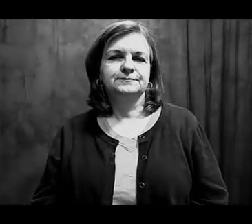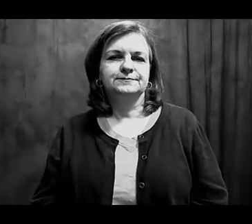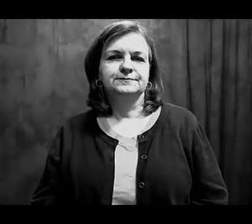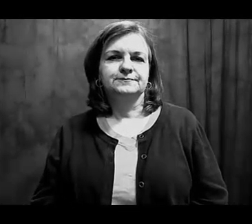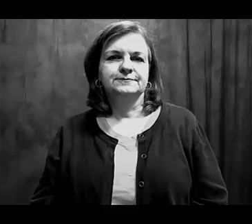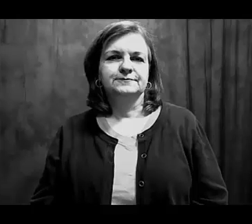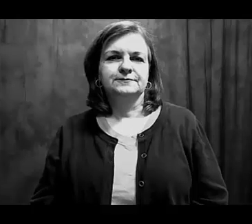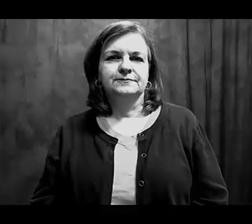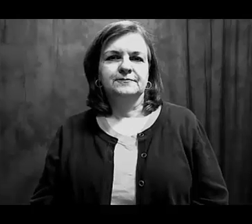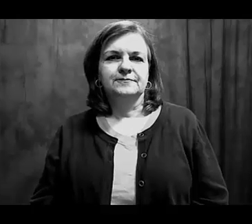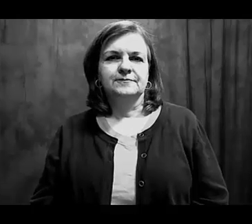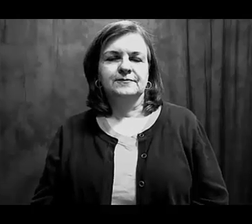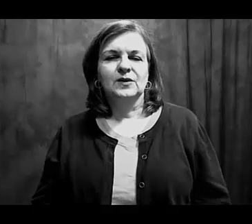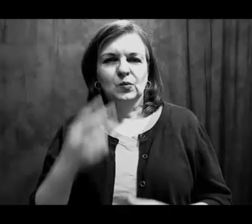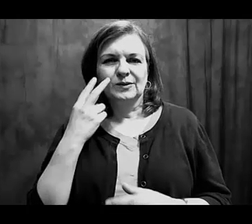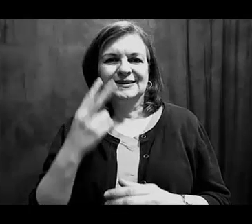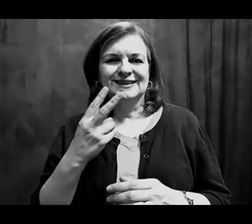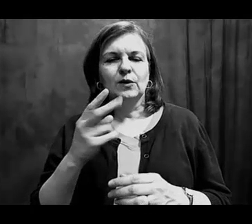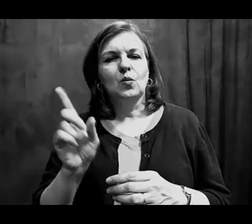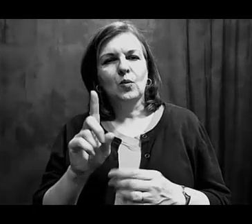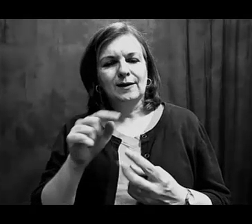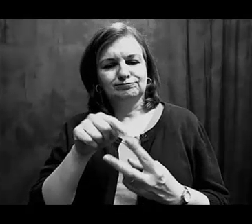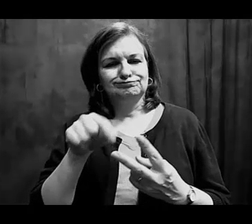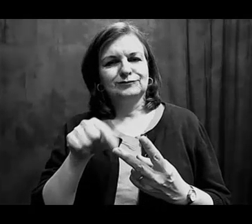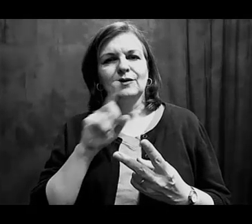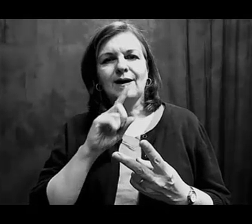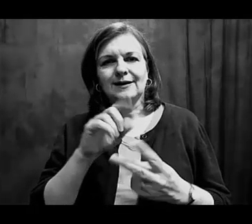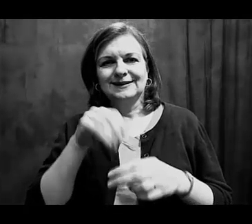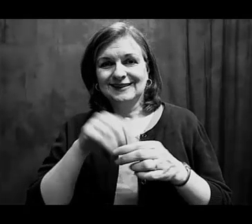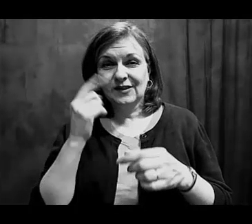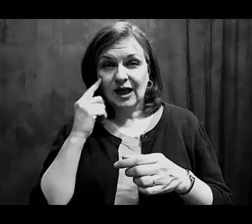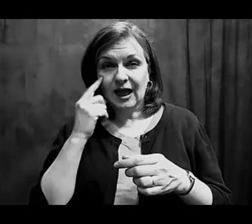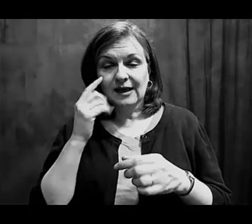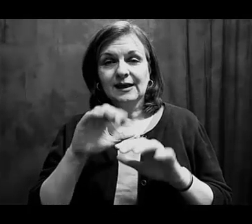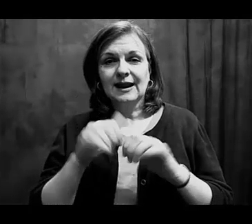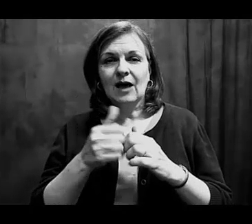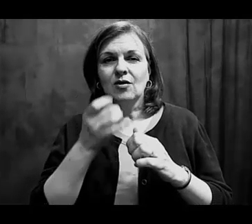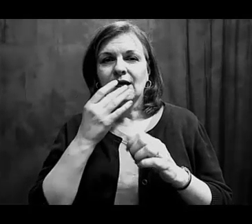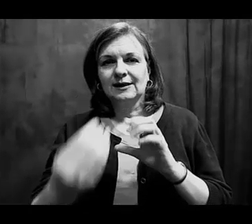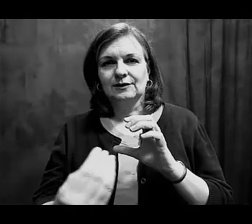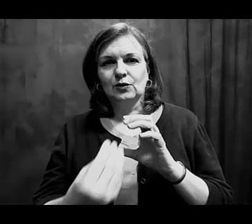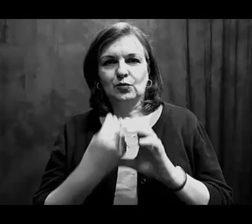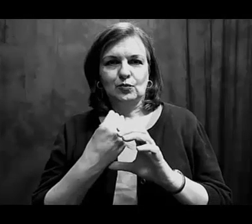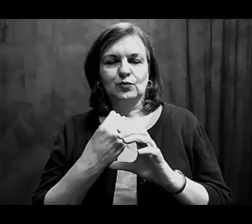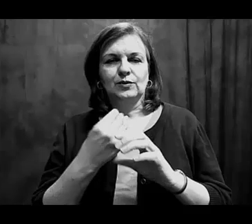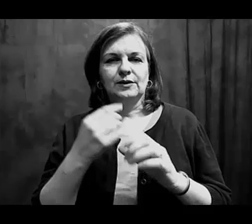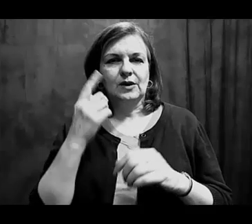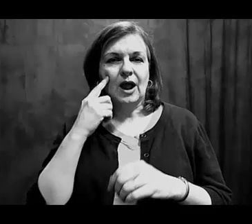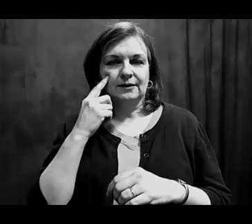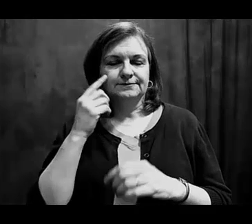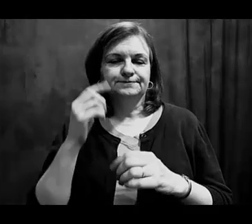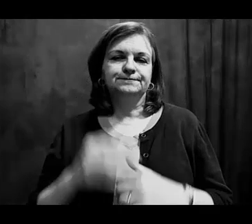but what we want to look at is where they're located and how we actually get light into your eye